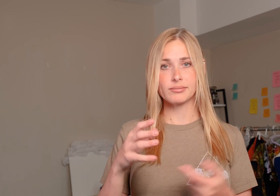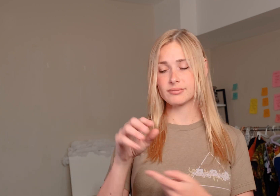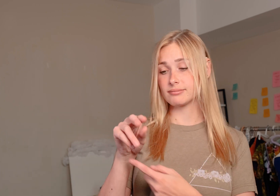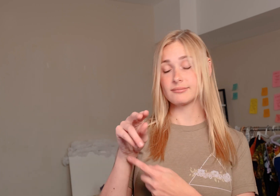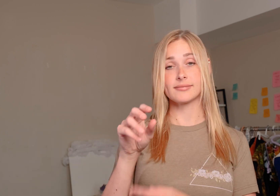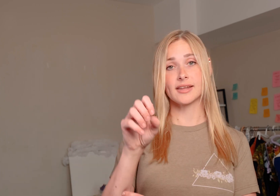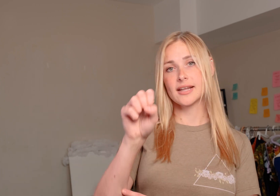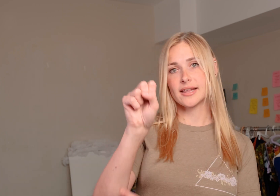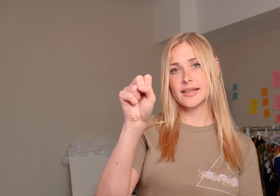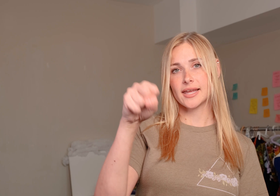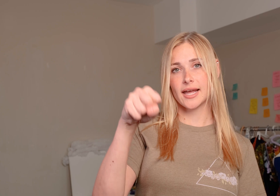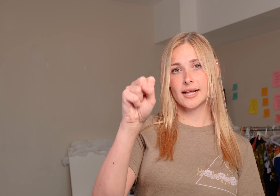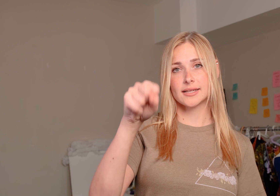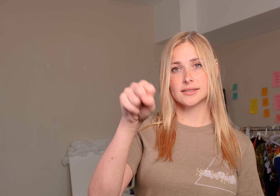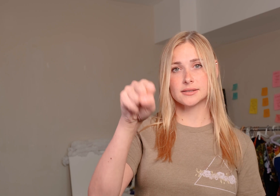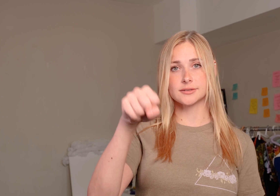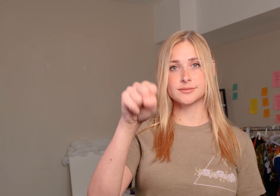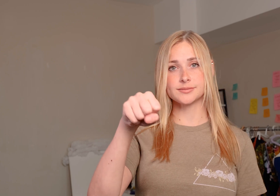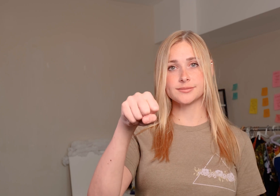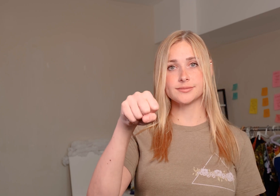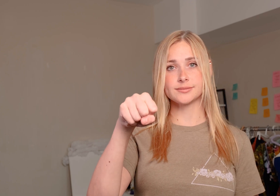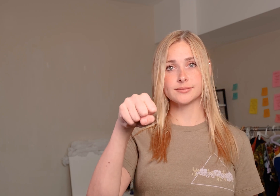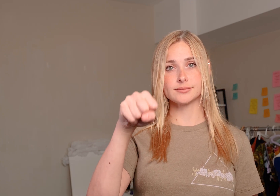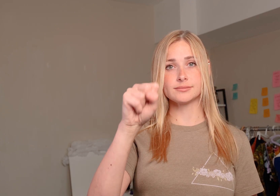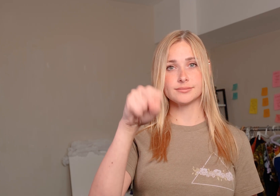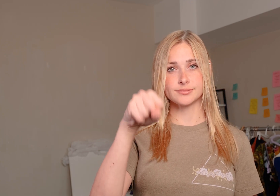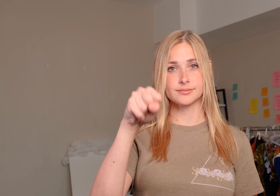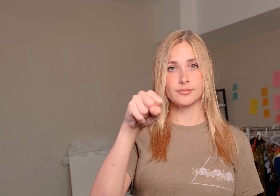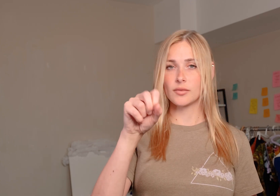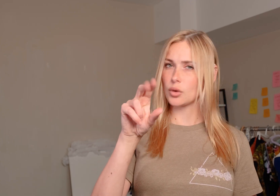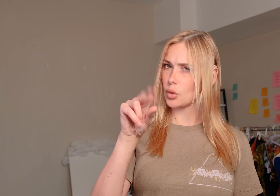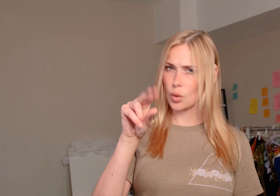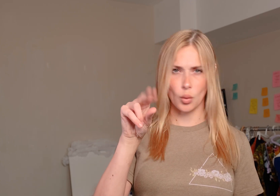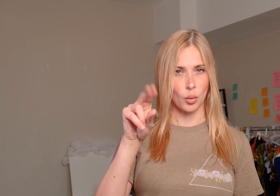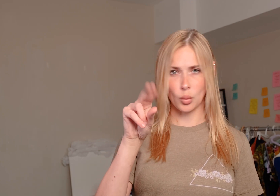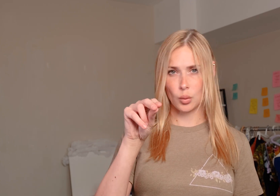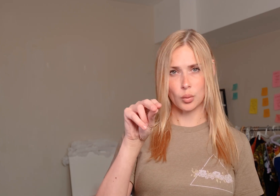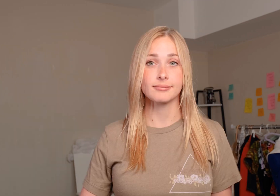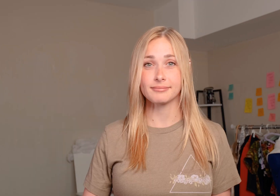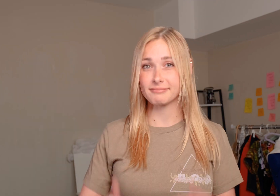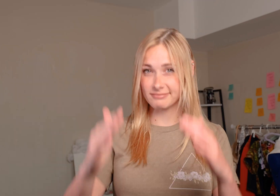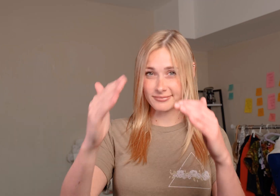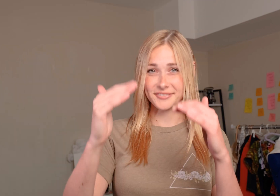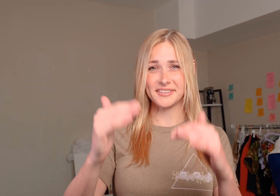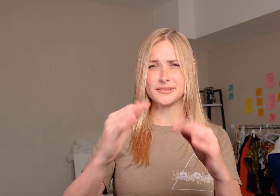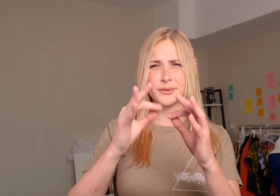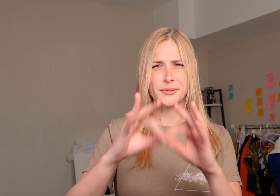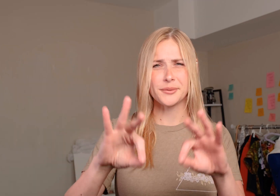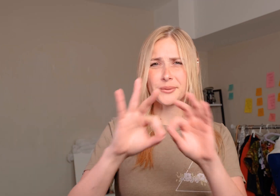it's important you know the signs for yes and no, as opposed to just relying on head movements.